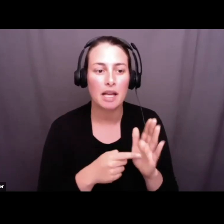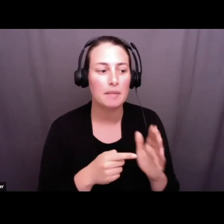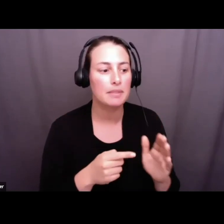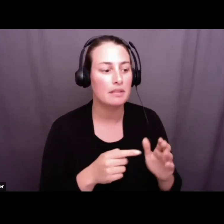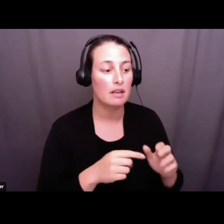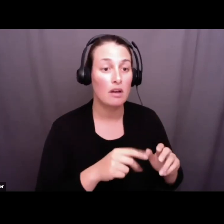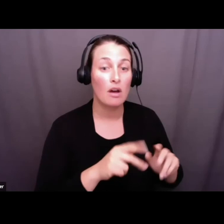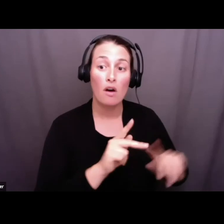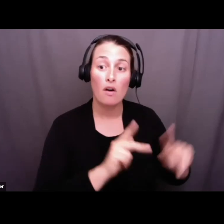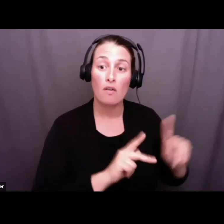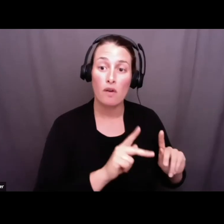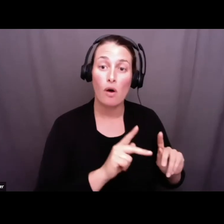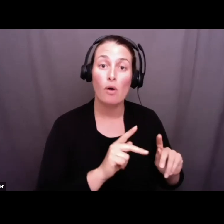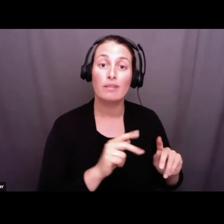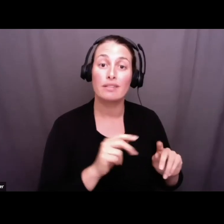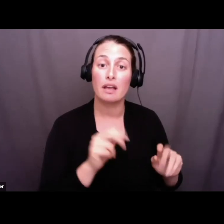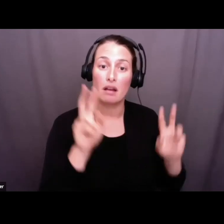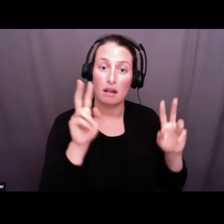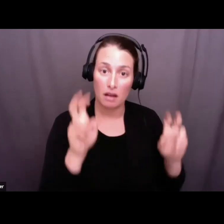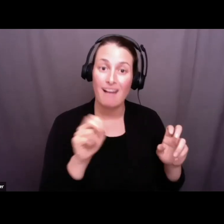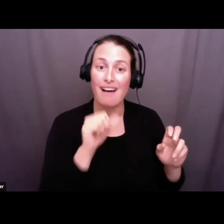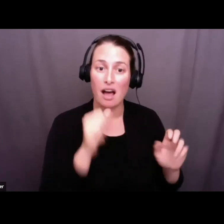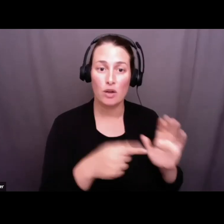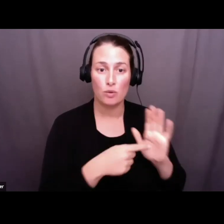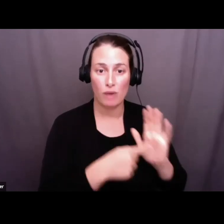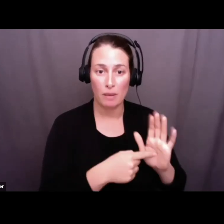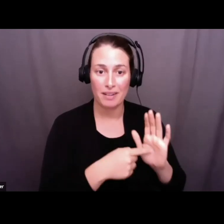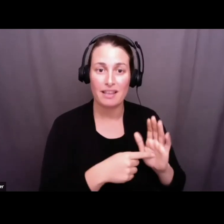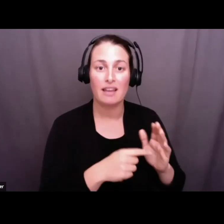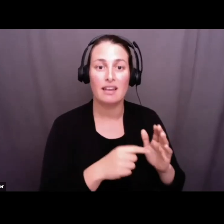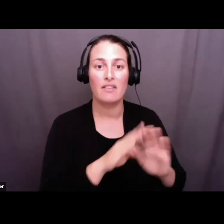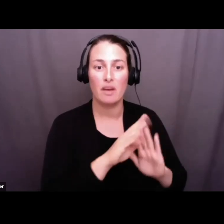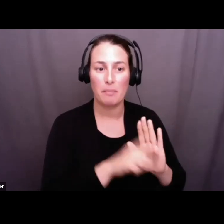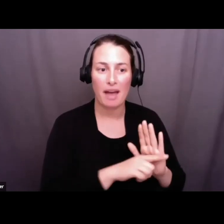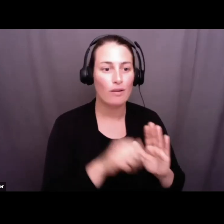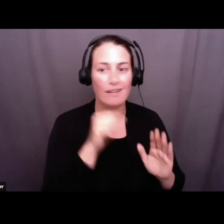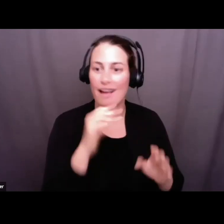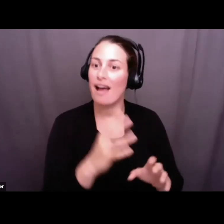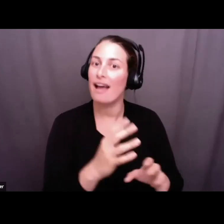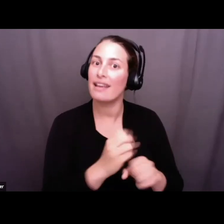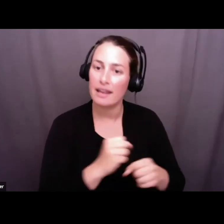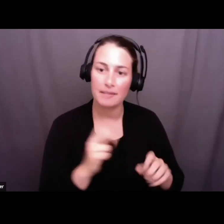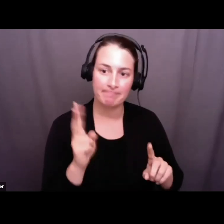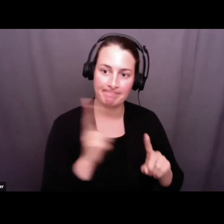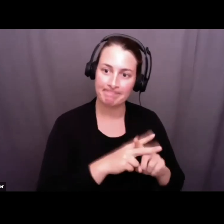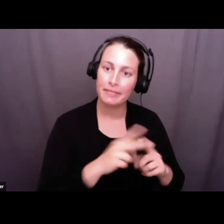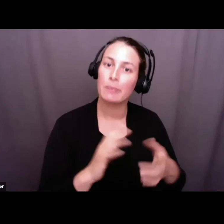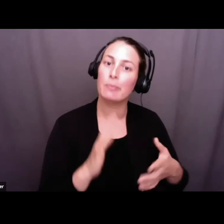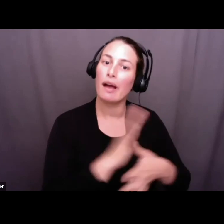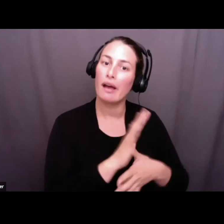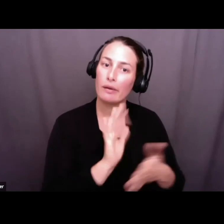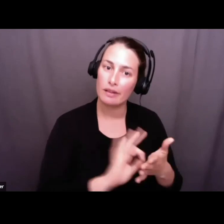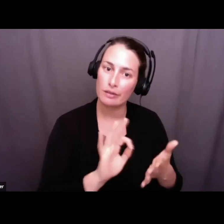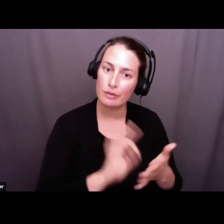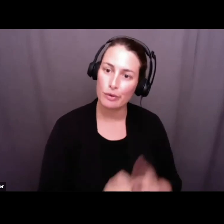backgrounds not getting high-priority scores. And it has to do with when we’re looking